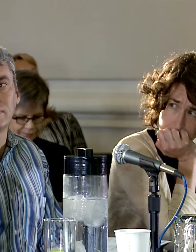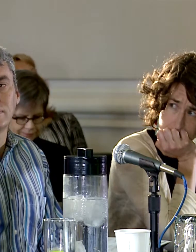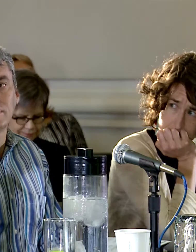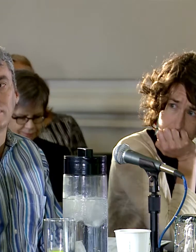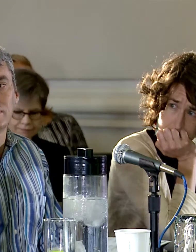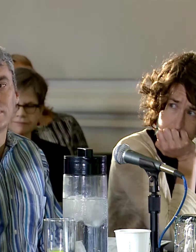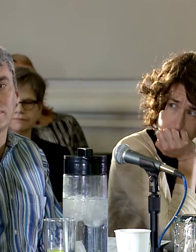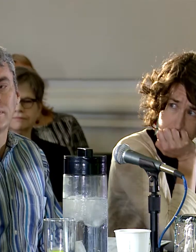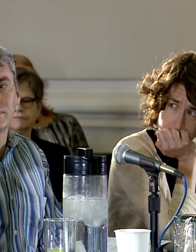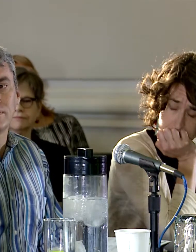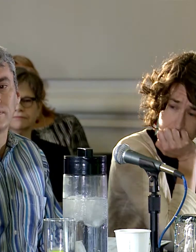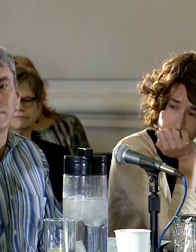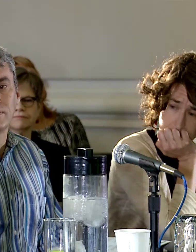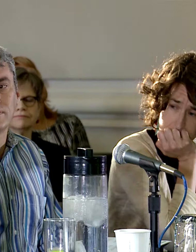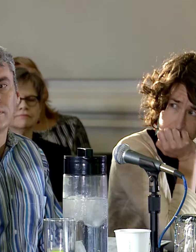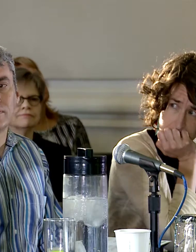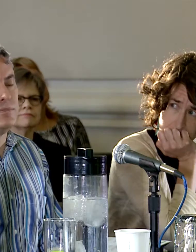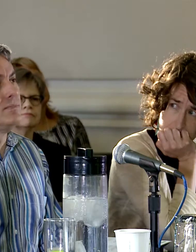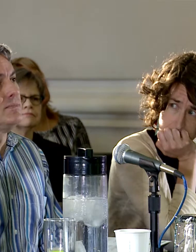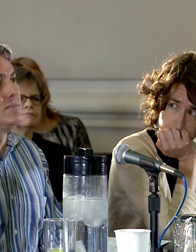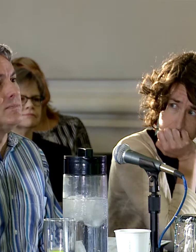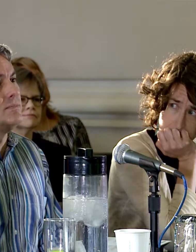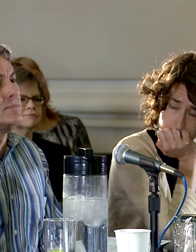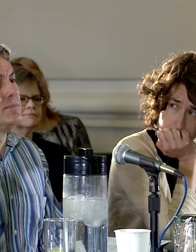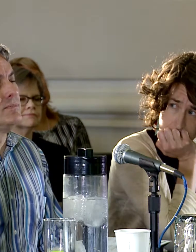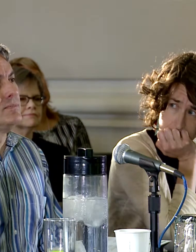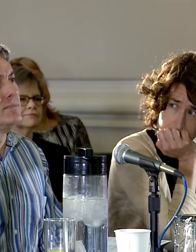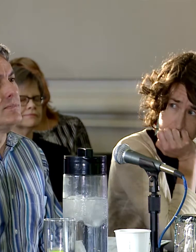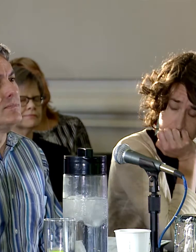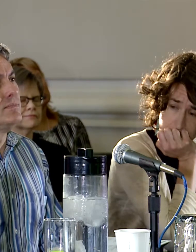have an equal or higher standard of living under the Somos system?